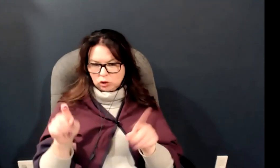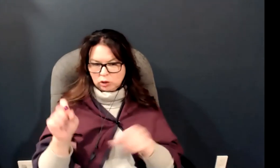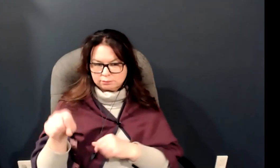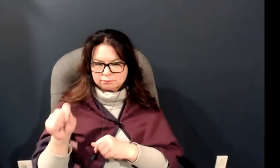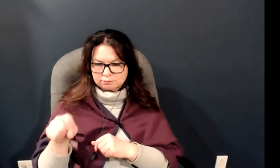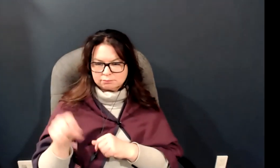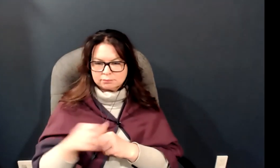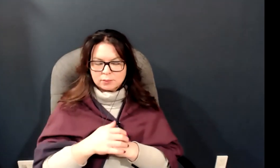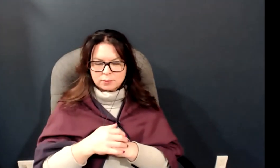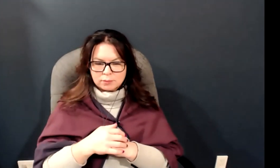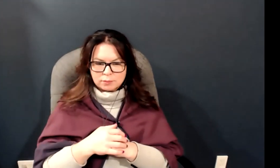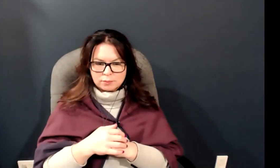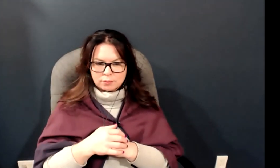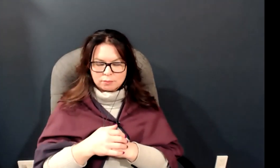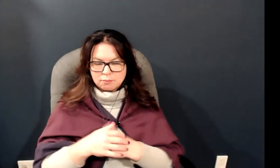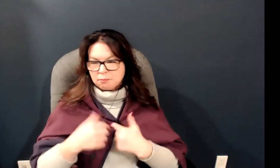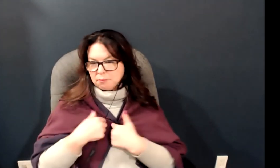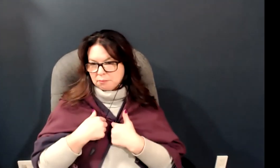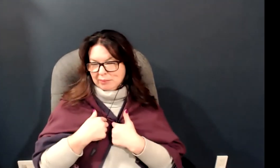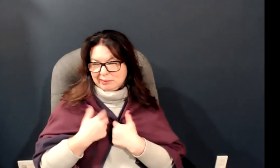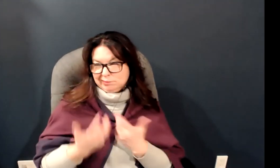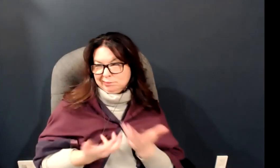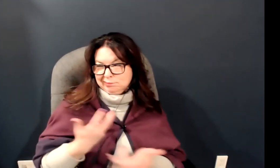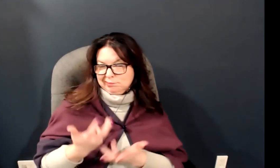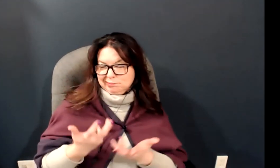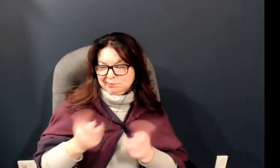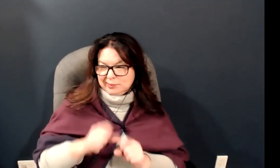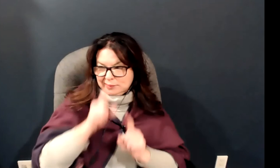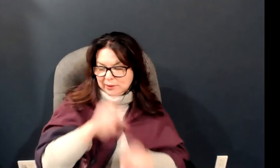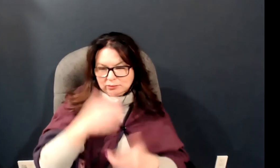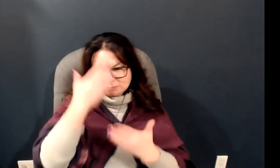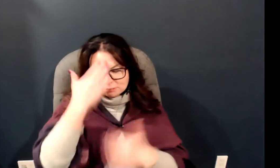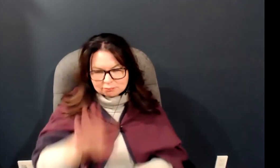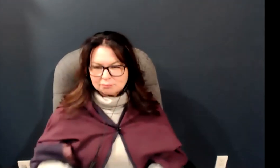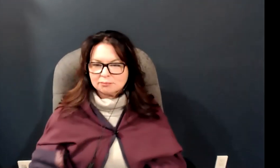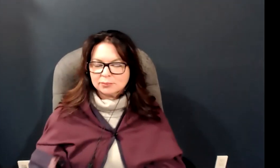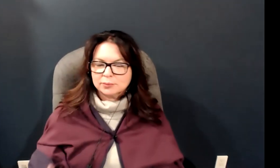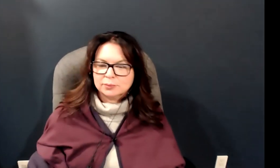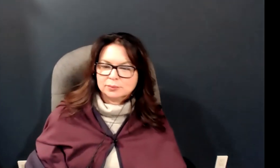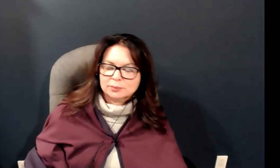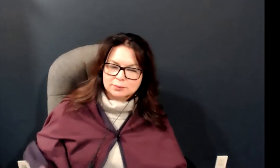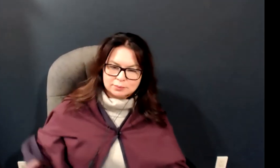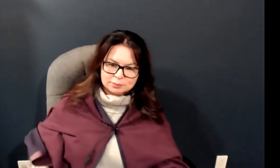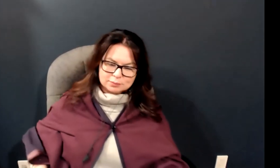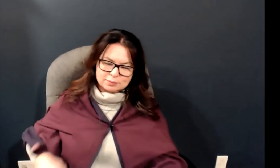questions", this is a tough one, "and issues surrounding an artist's identity and what